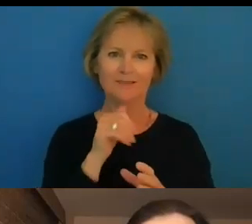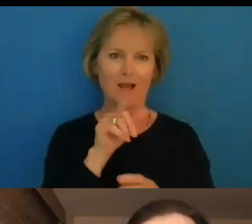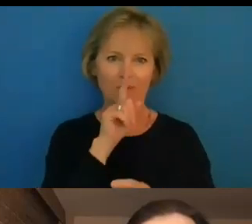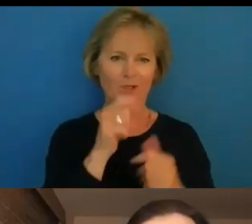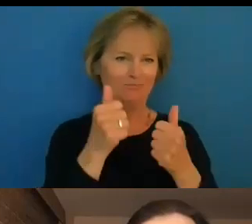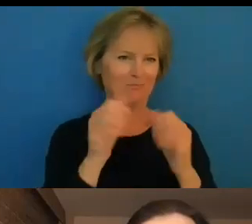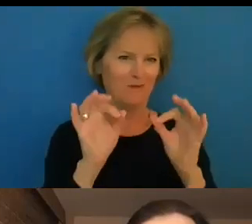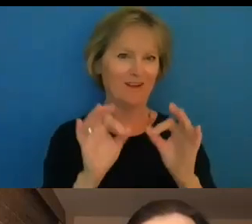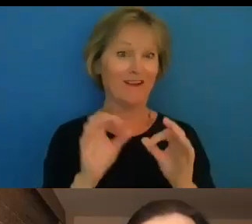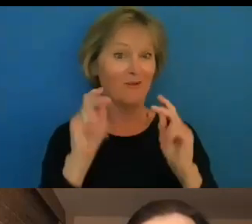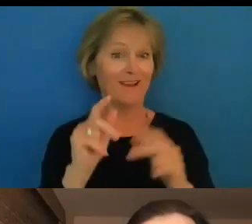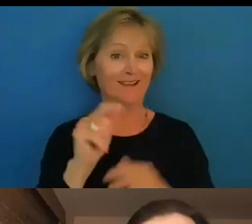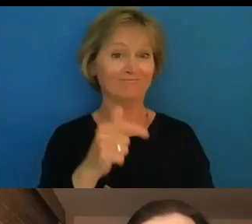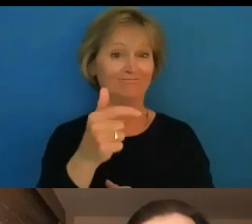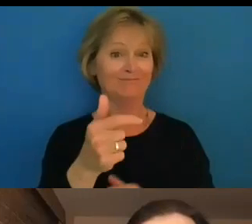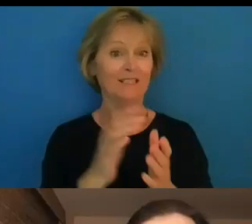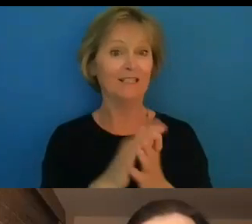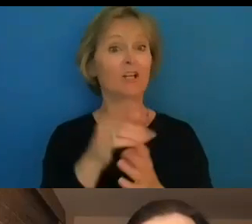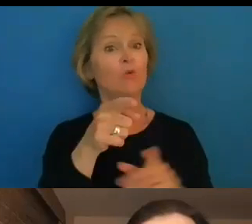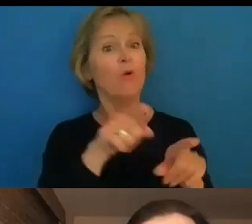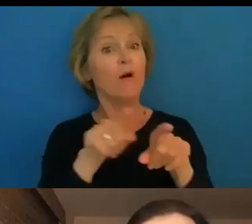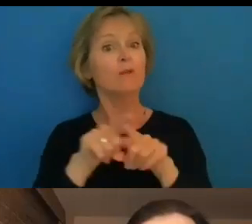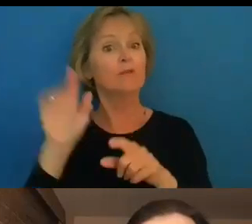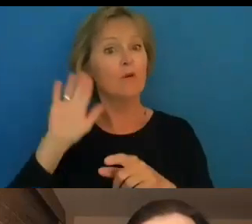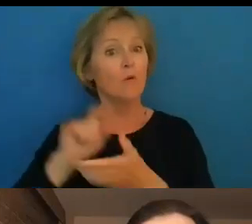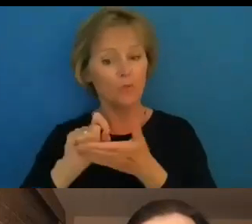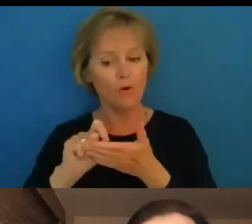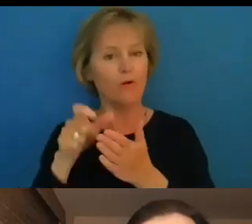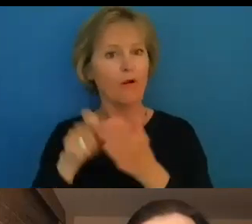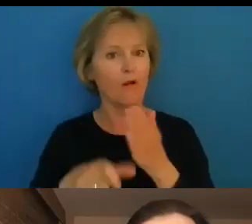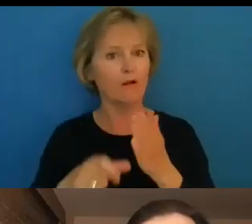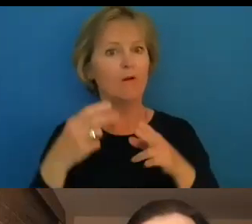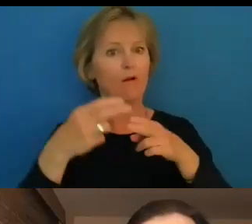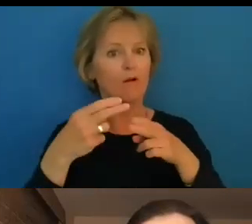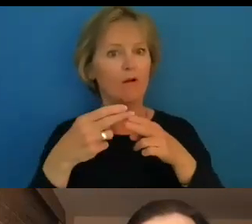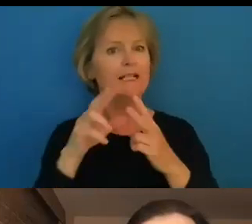Okay, you also wrote an article called -- a couple of different articles, but the